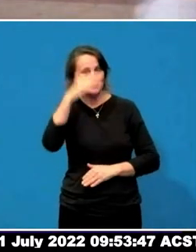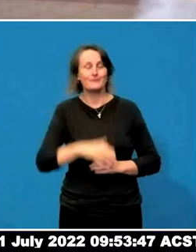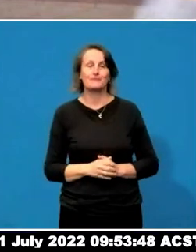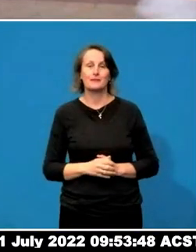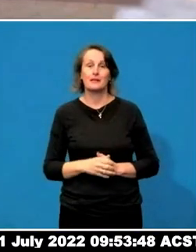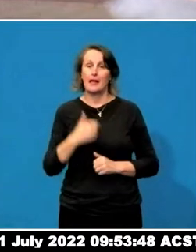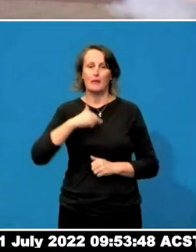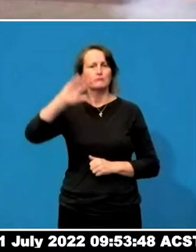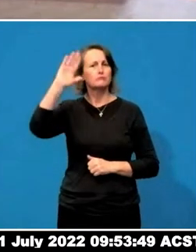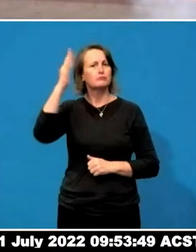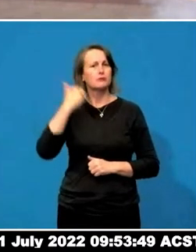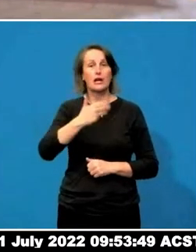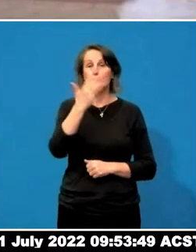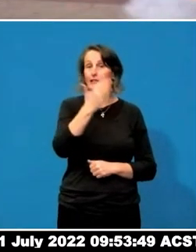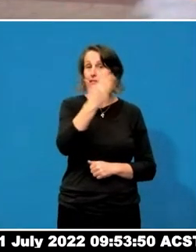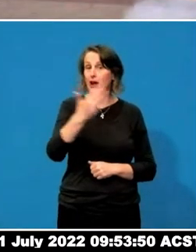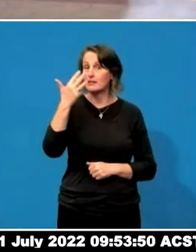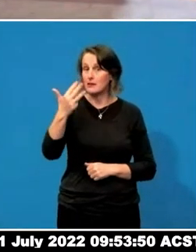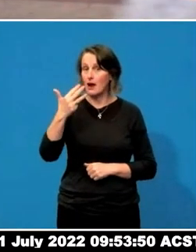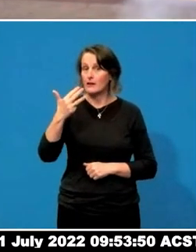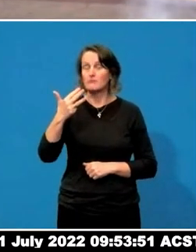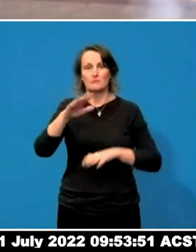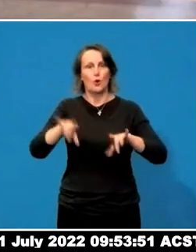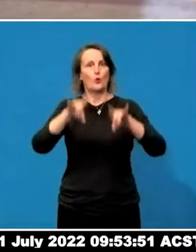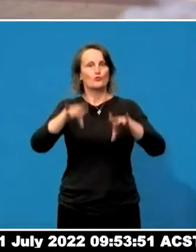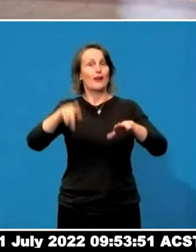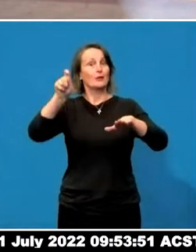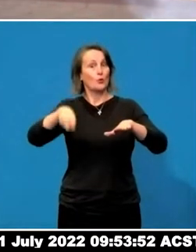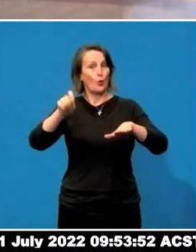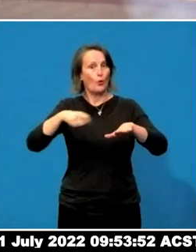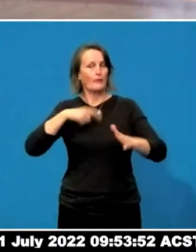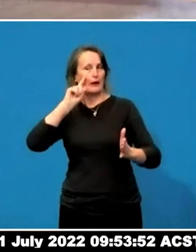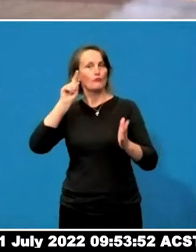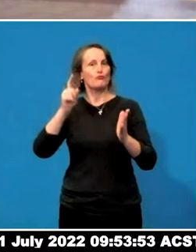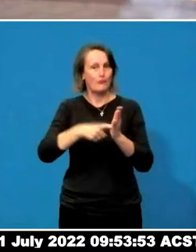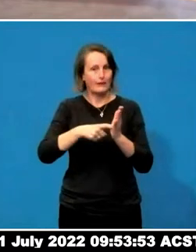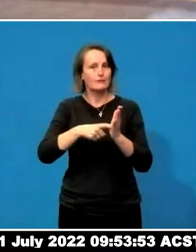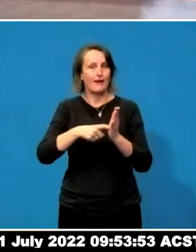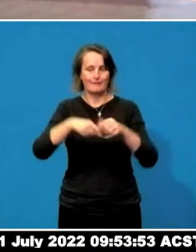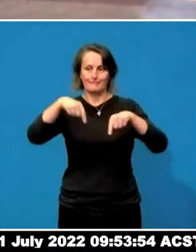made in 1999 that native title was recognised here in Mparntwe, Antulye and